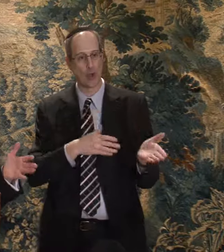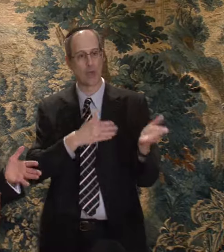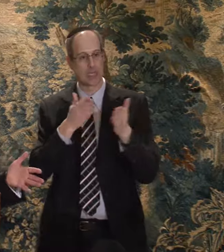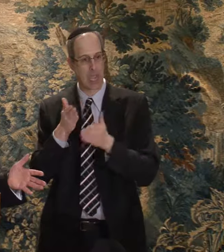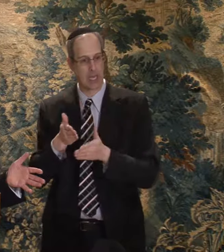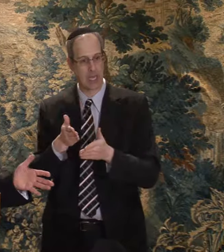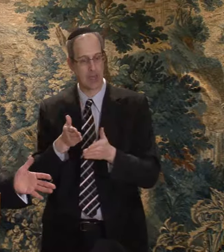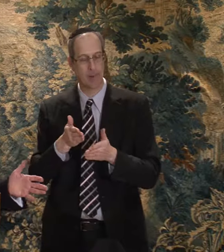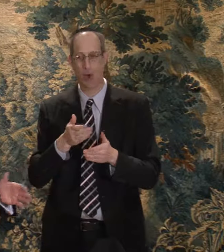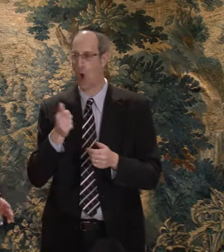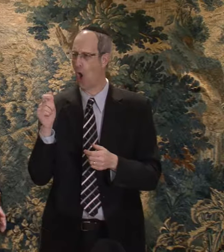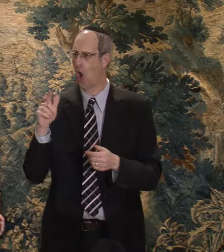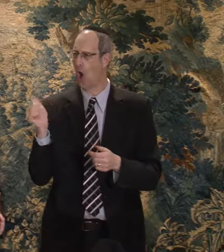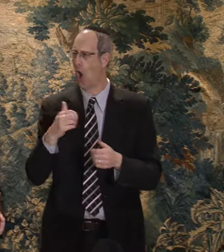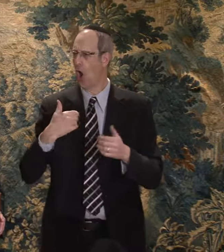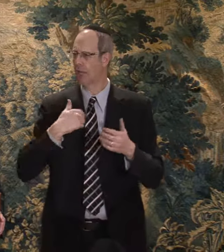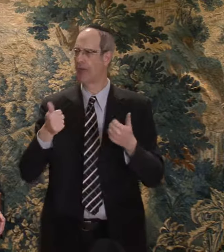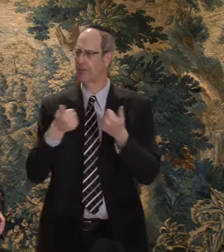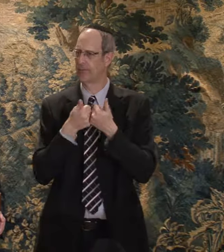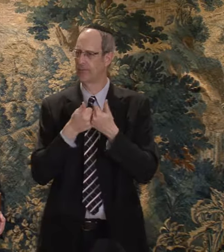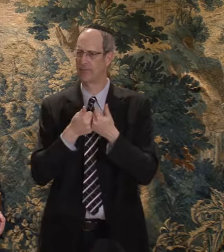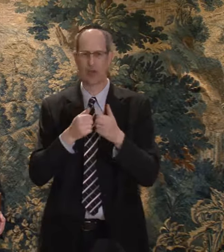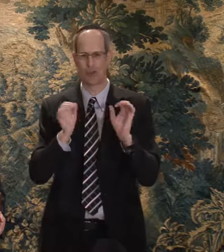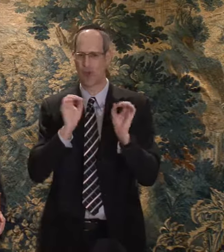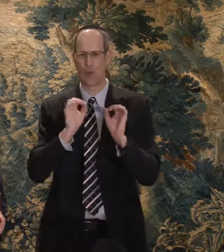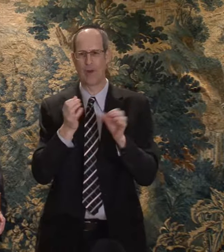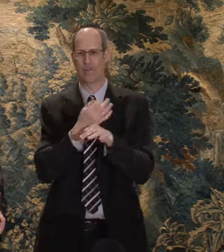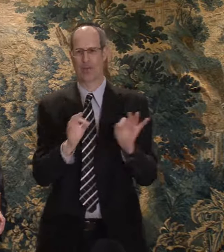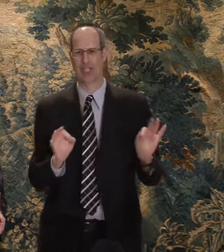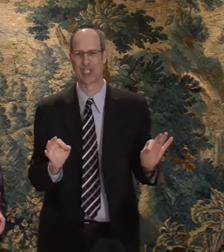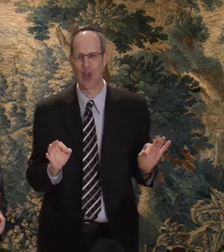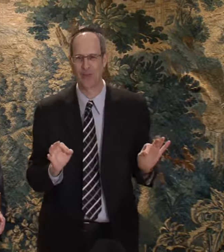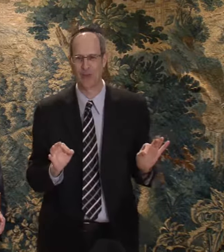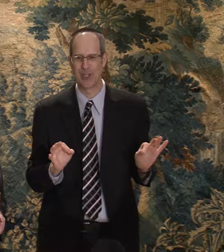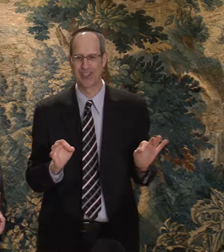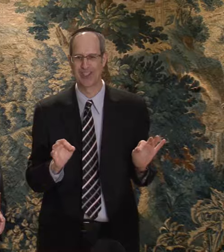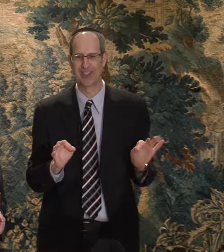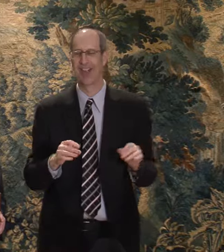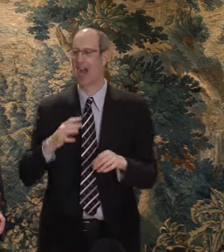through challenges nobody gets away scot-free and I said to the boys nefesh